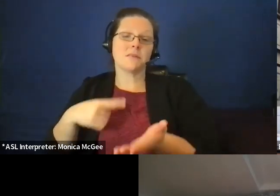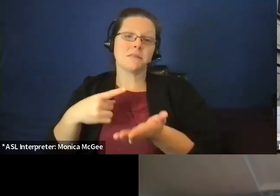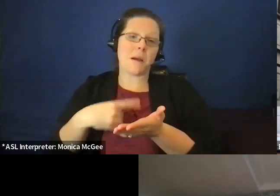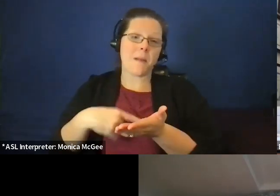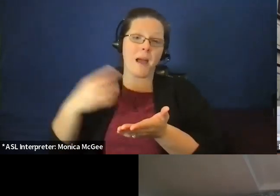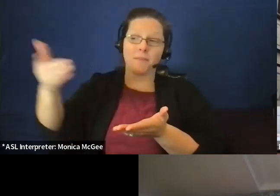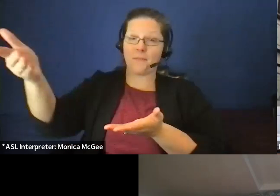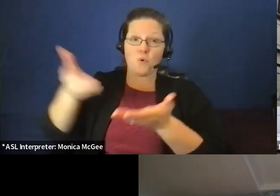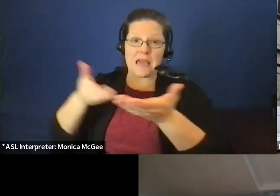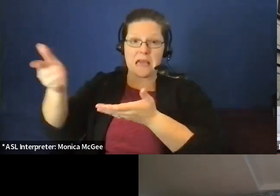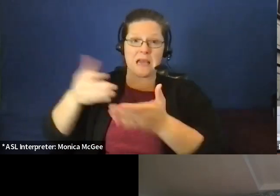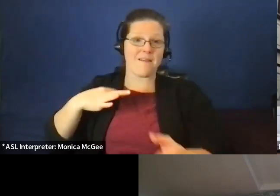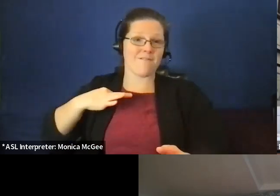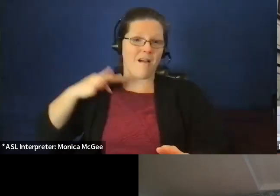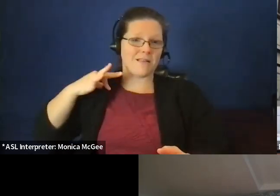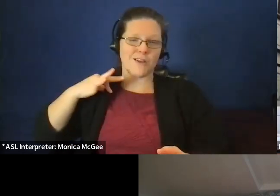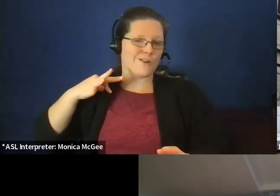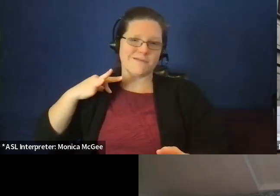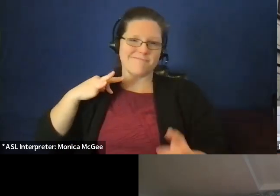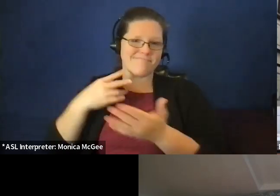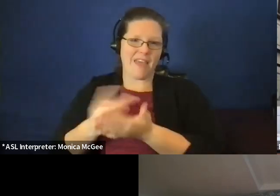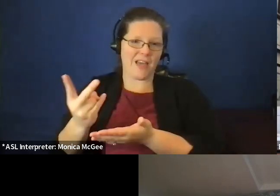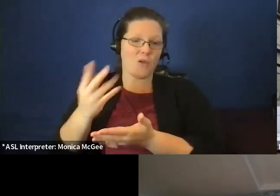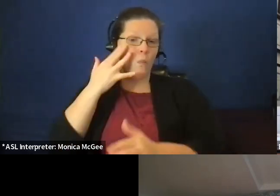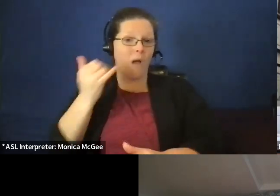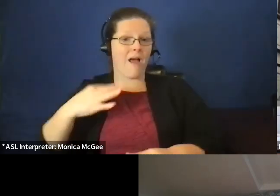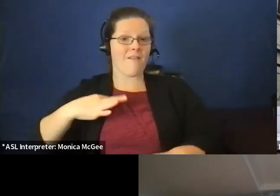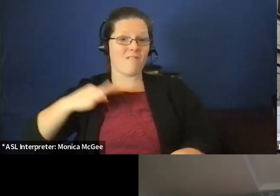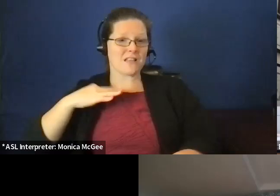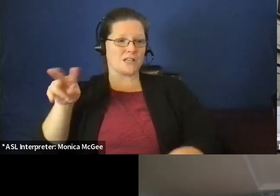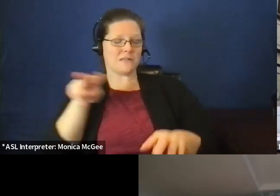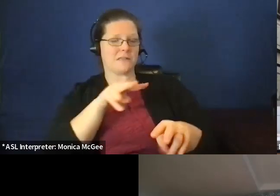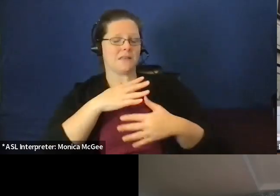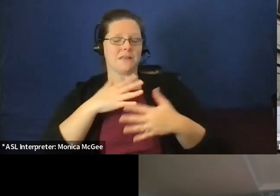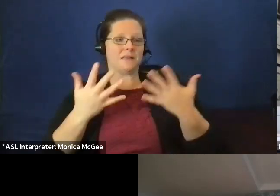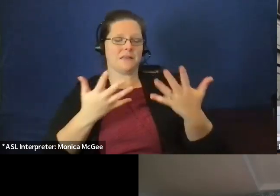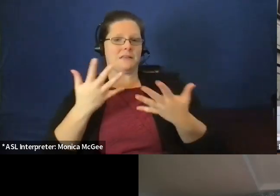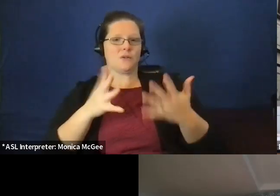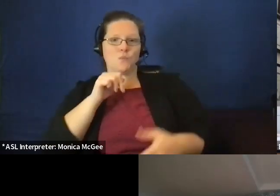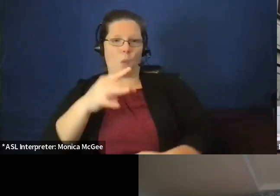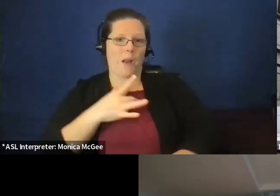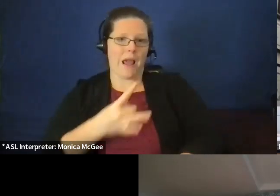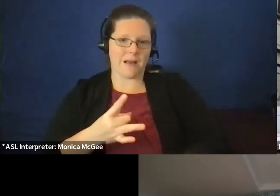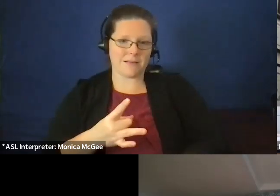where there was almost trauma care for our CILs because sometimes bringing in